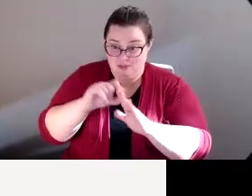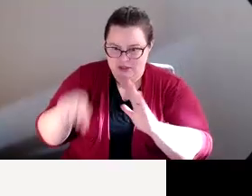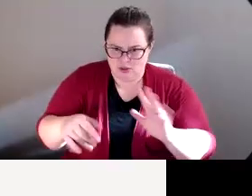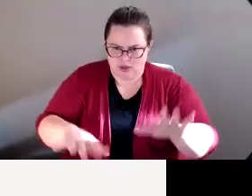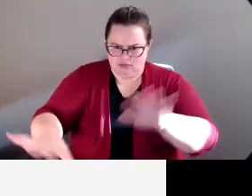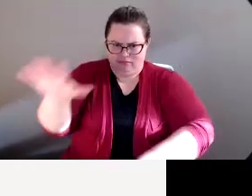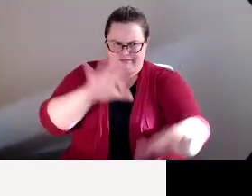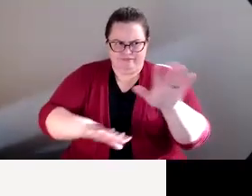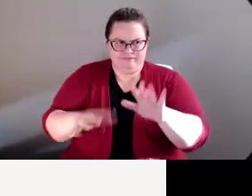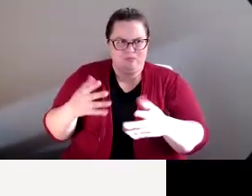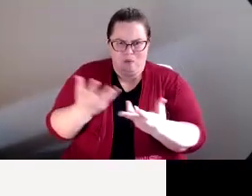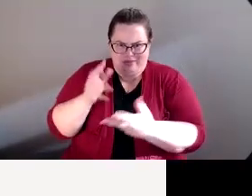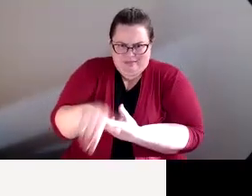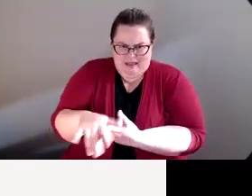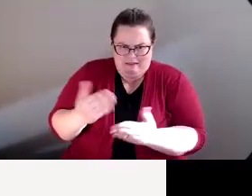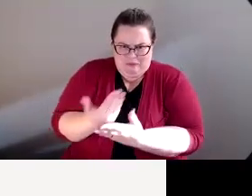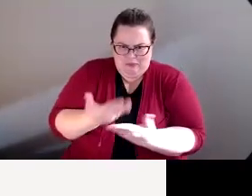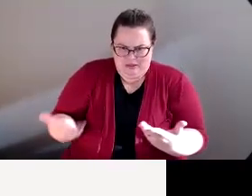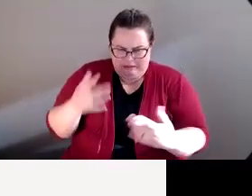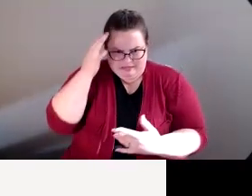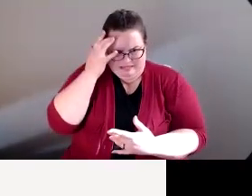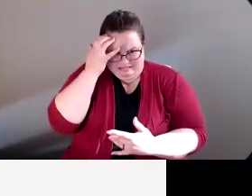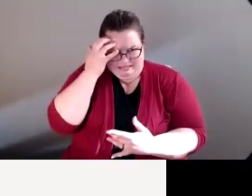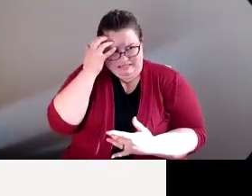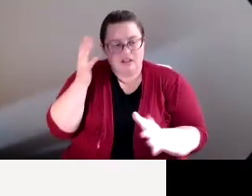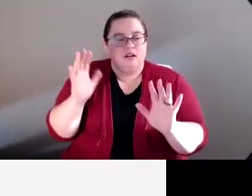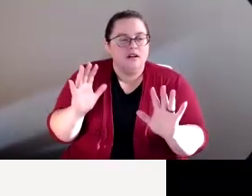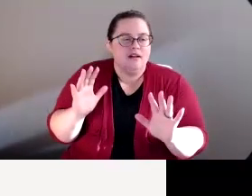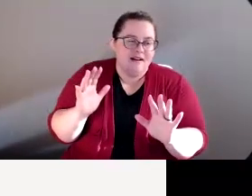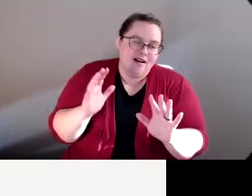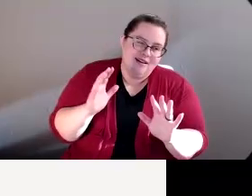And so that's why, that has occurred in the past and whatnot.